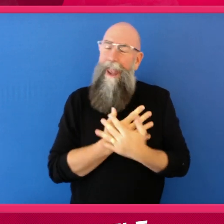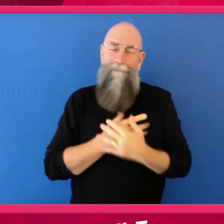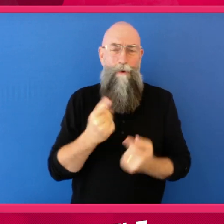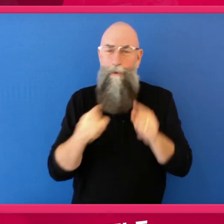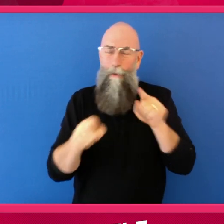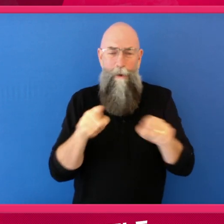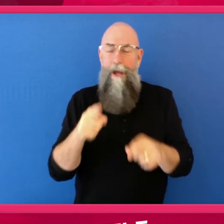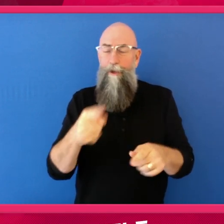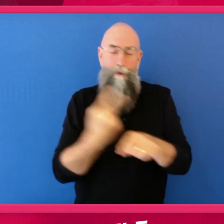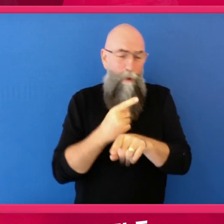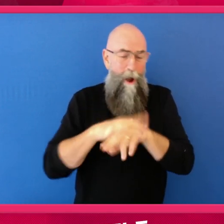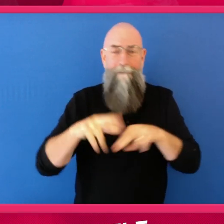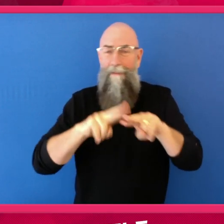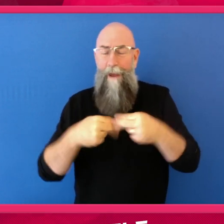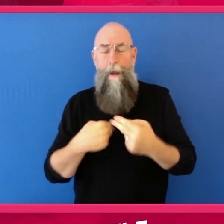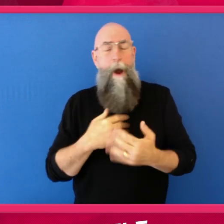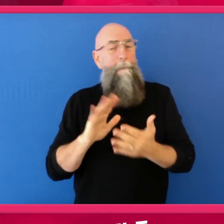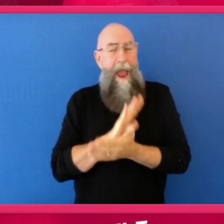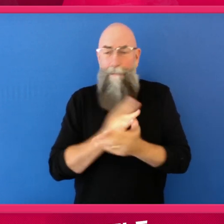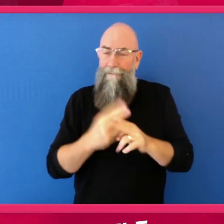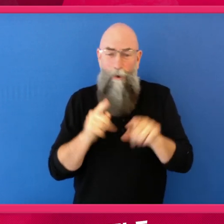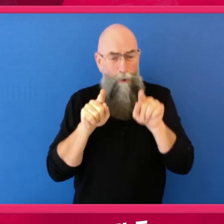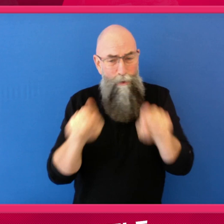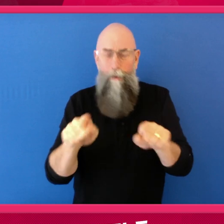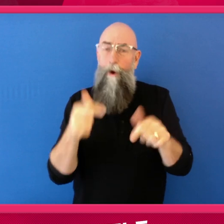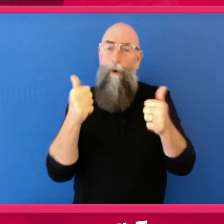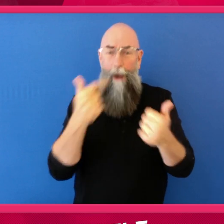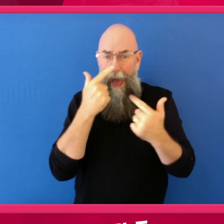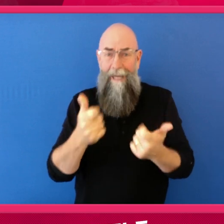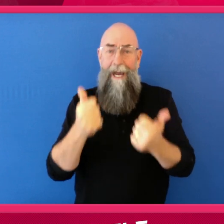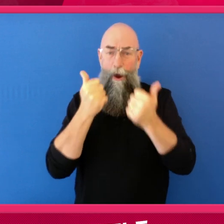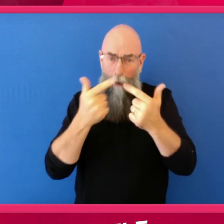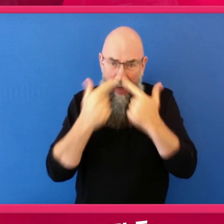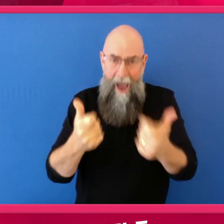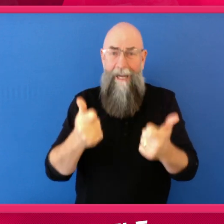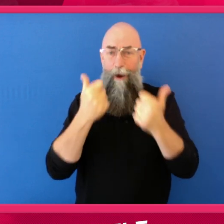for you. And good luck. Good luck. Good luck in the rest of your events.